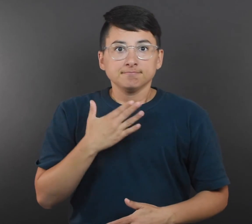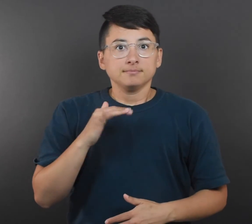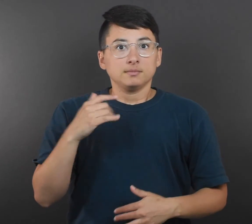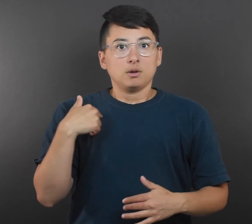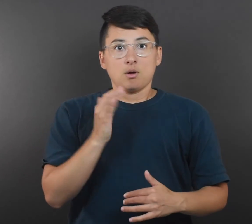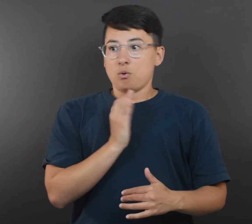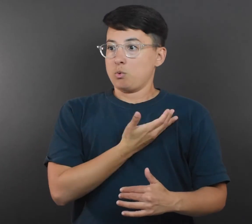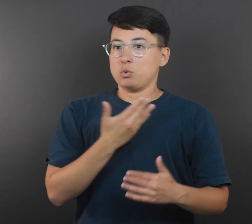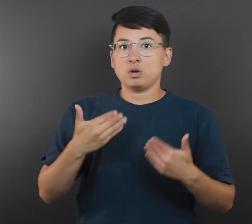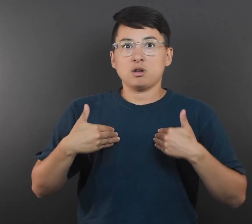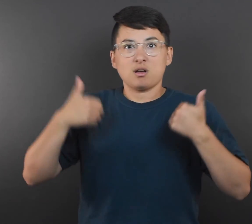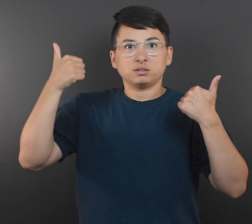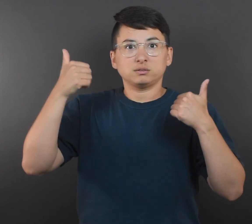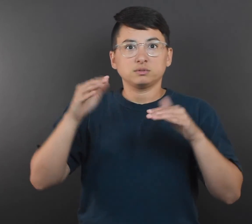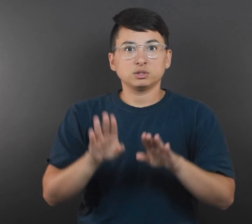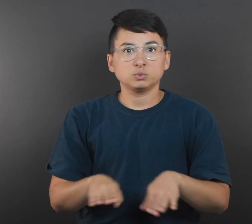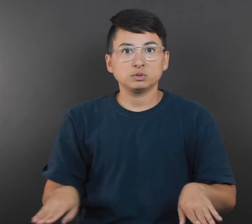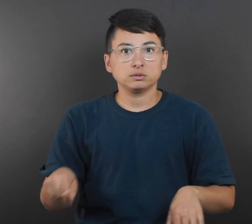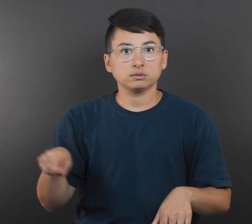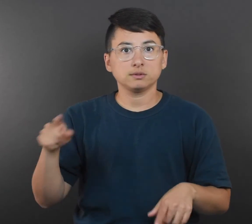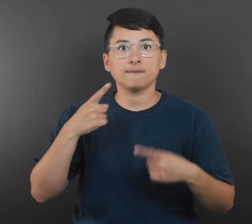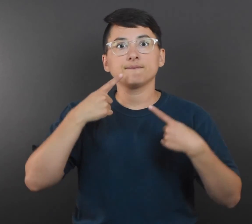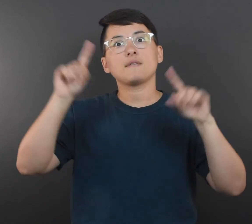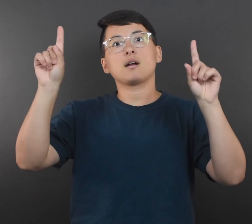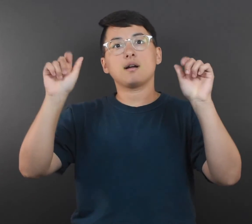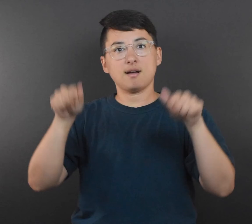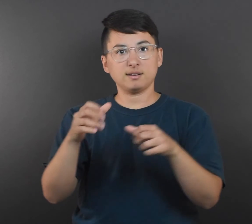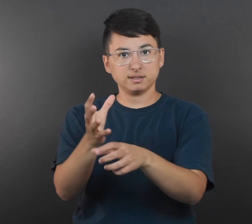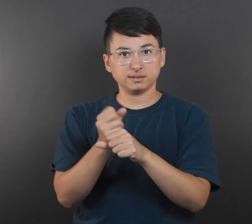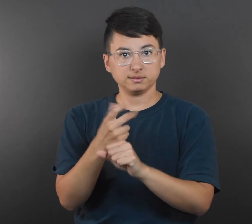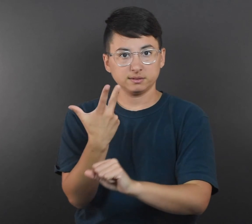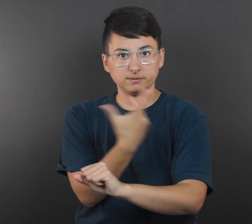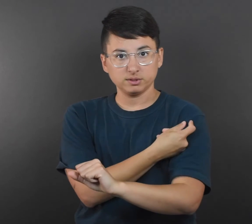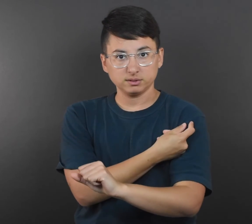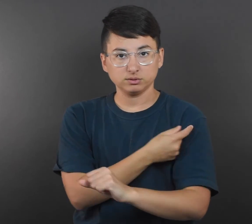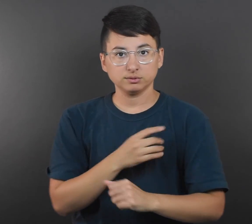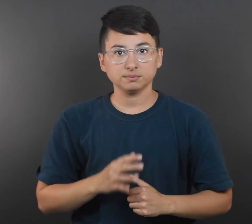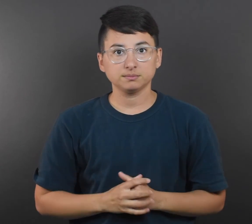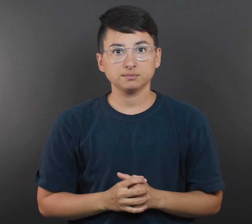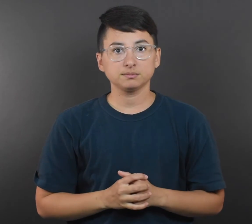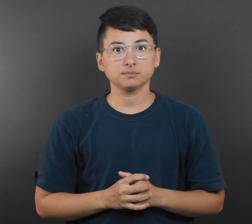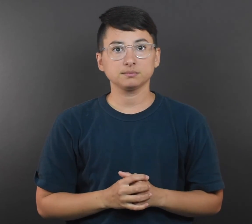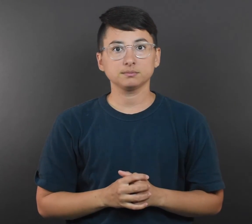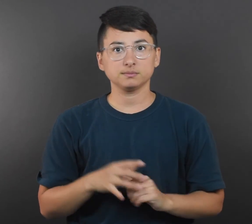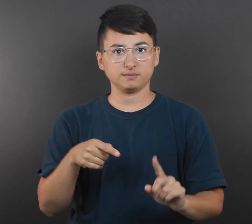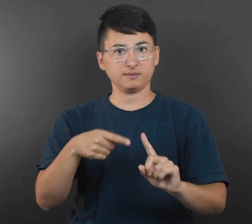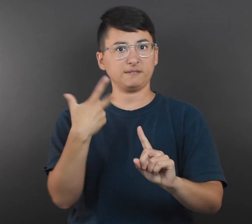our communities – healthy,” said Dr. Deb Dittberner, president of Minnesota Academy